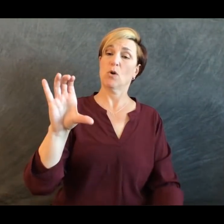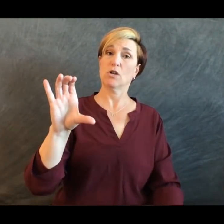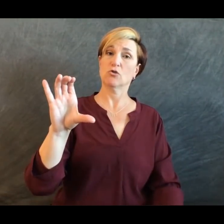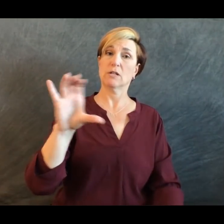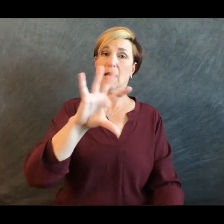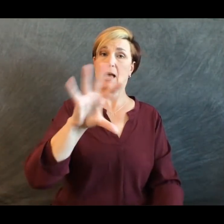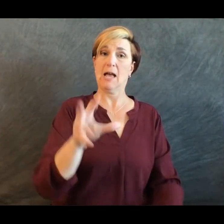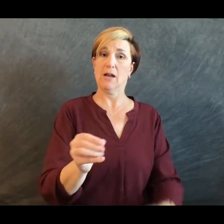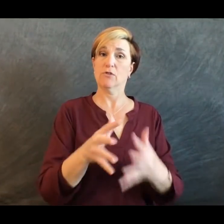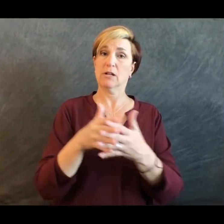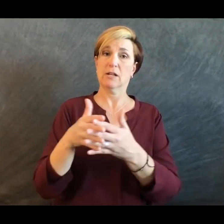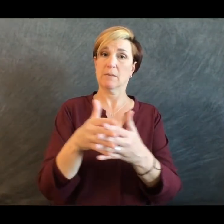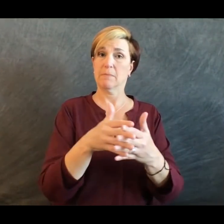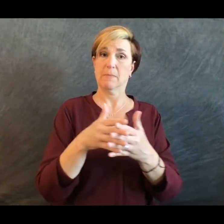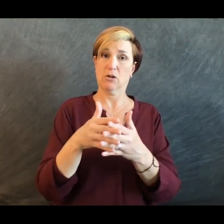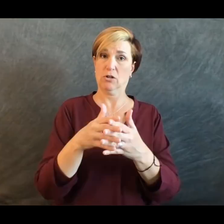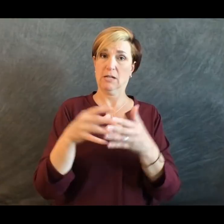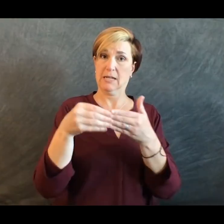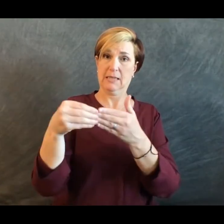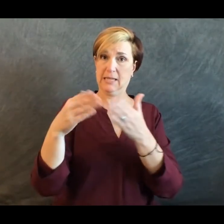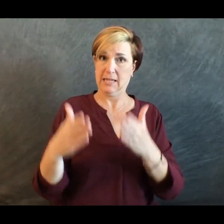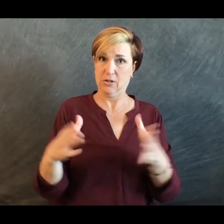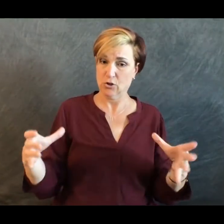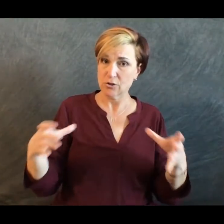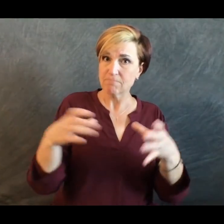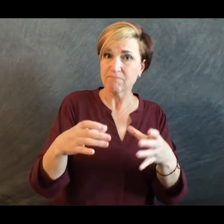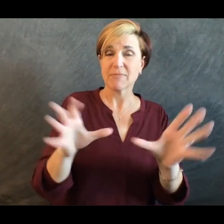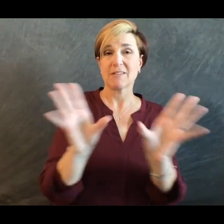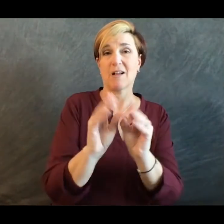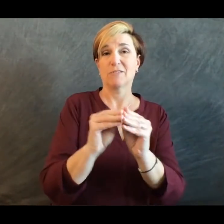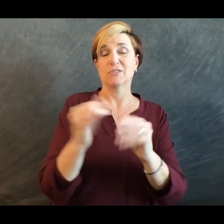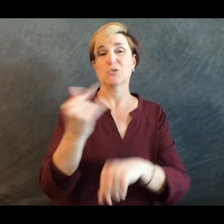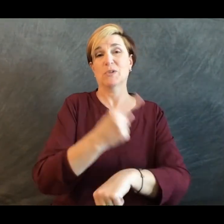allow me to express my appreciation for their leadership and their efforts in